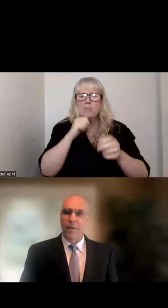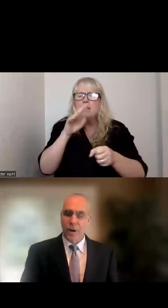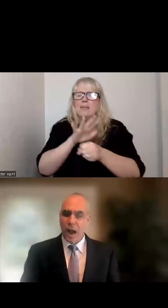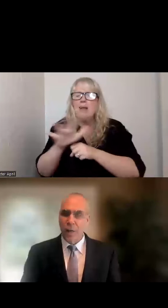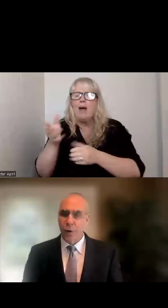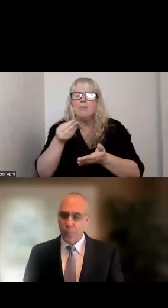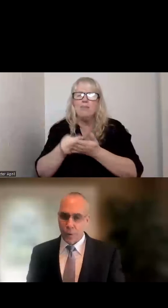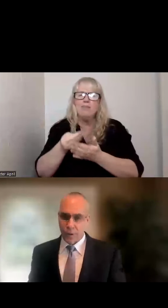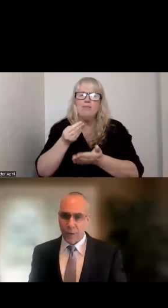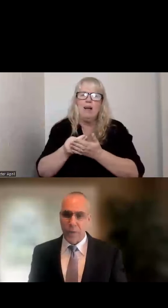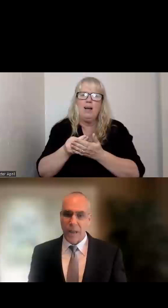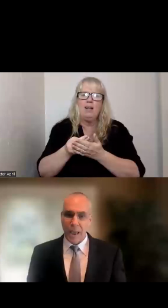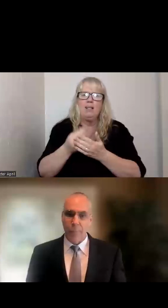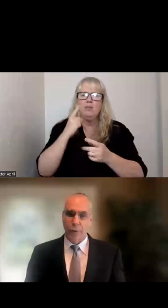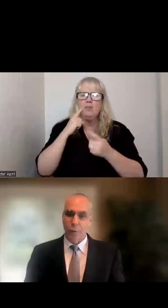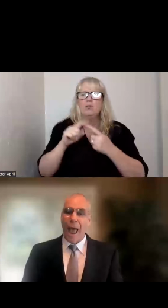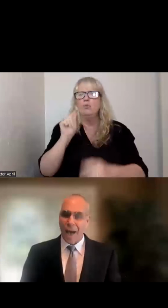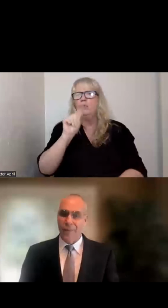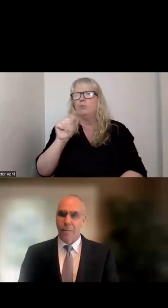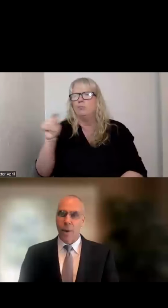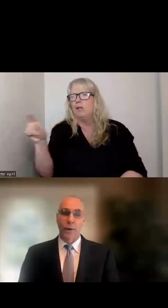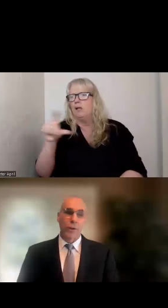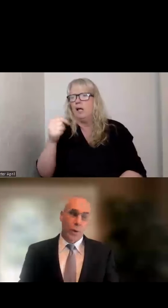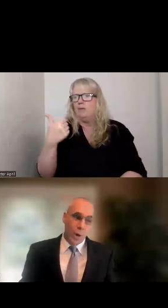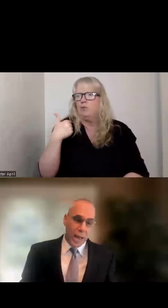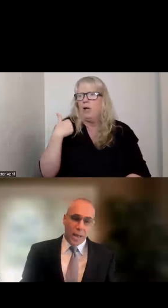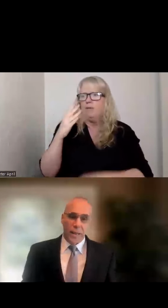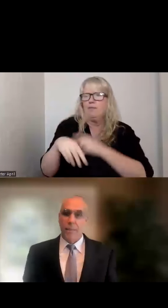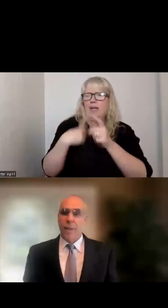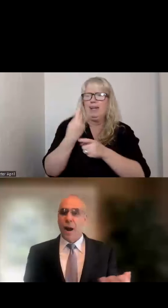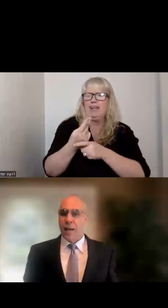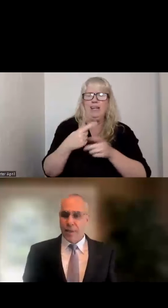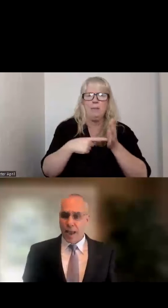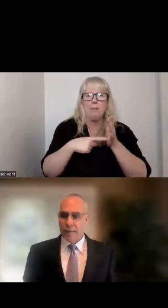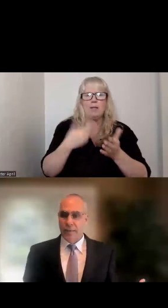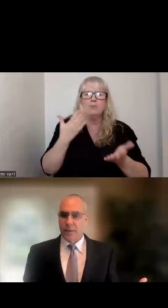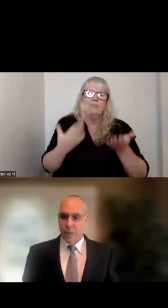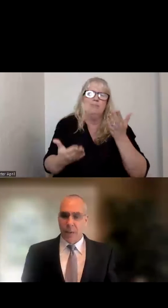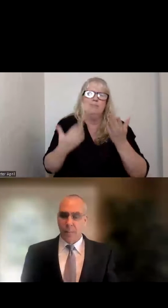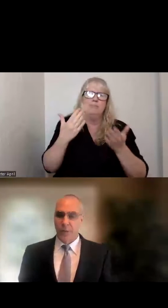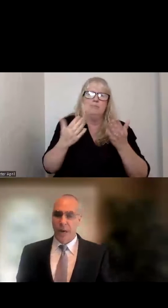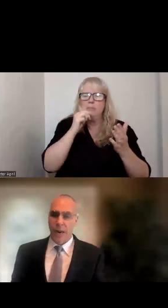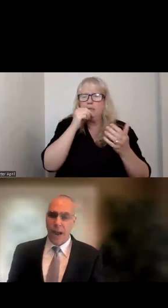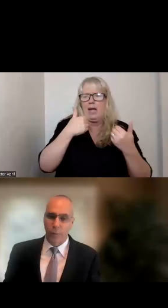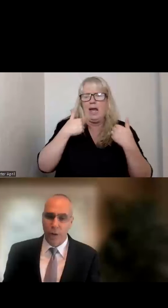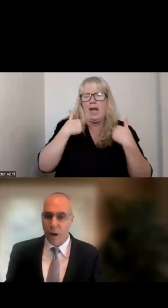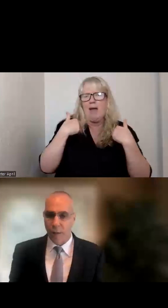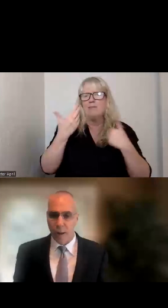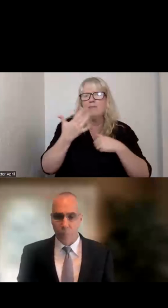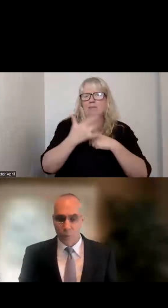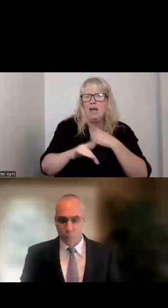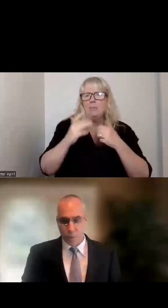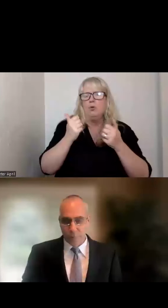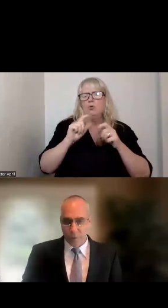EVER OTHER COMMUNITY TO BE ABLE TO HAVE THAT MODEL SO THEY MAY NOT HAVE THE ASSETS OF BEING ABLE TO SEND OUT SERVICES.